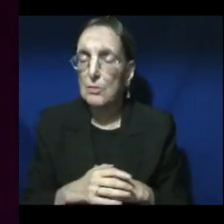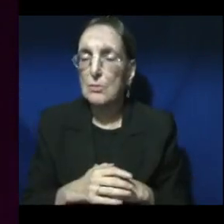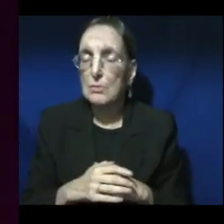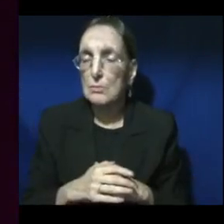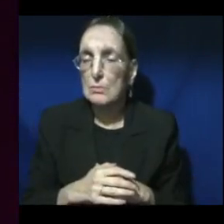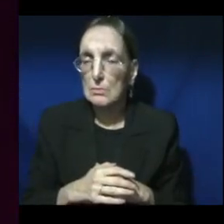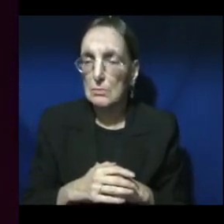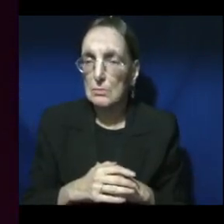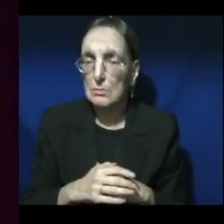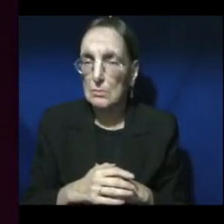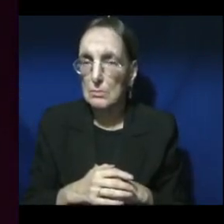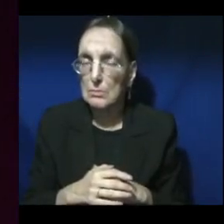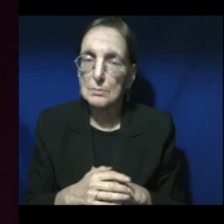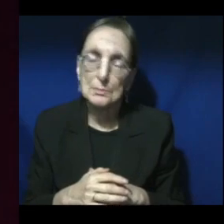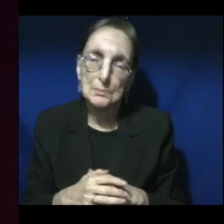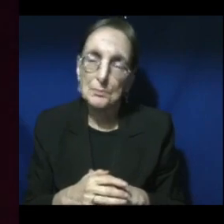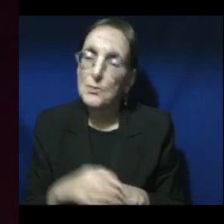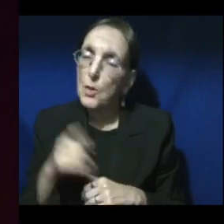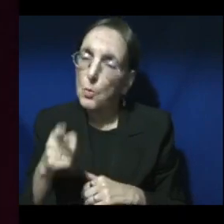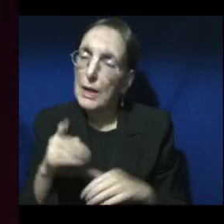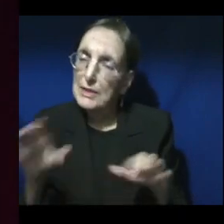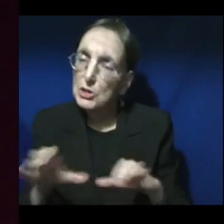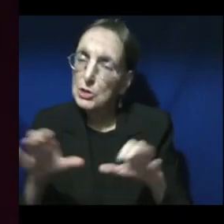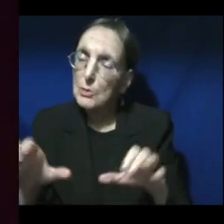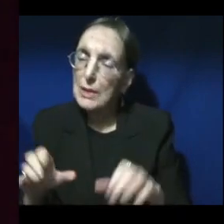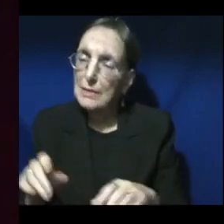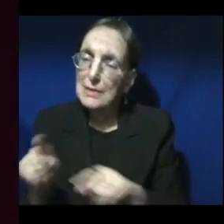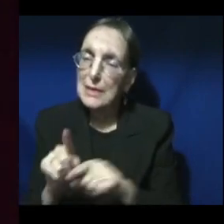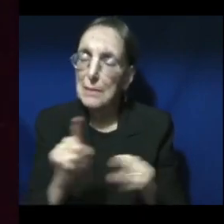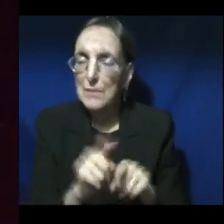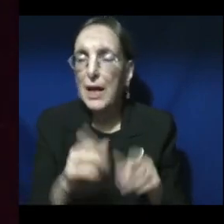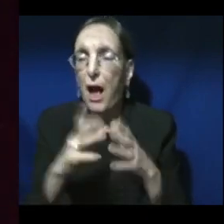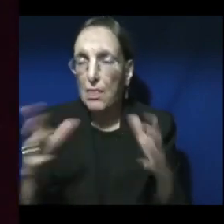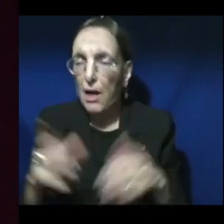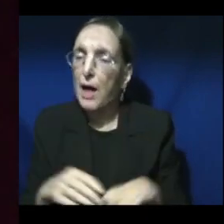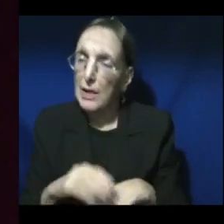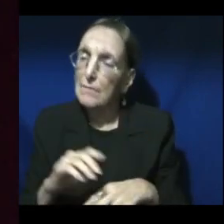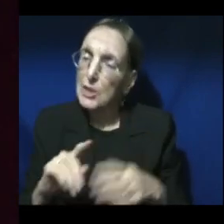the same thing that a lot of startup founders and entrepreneurs do. It’s the same thing that gurus,